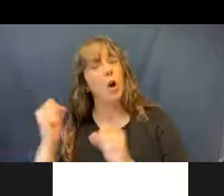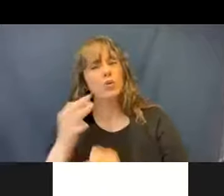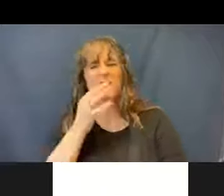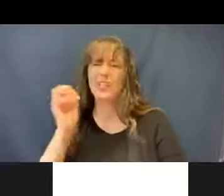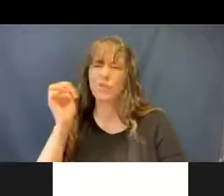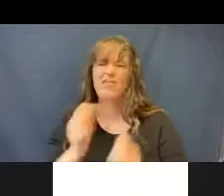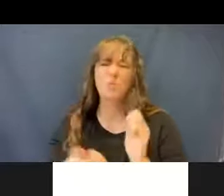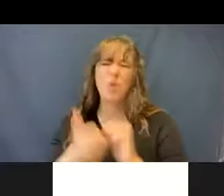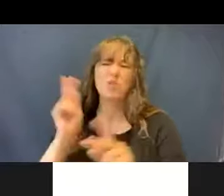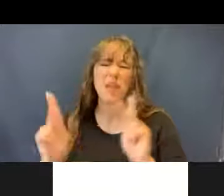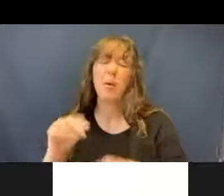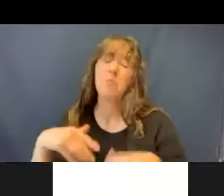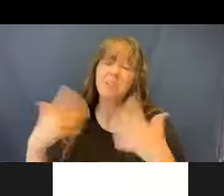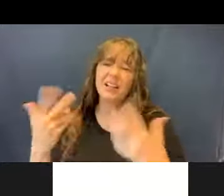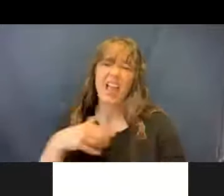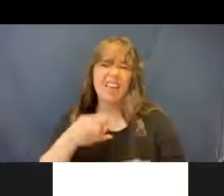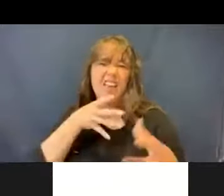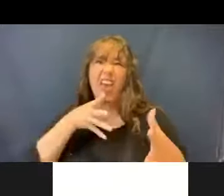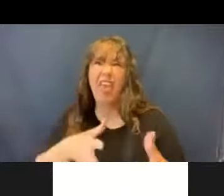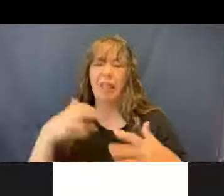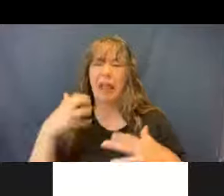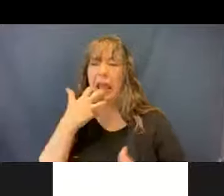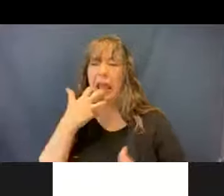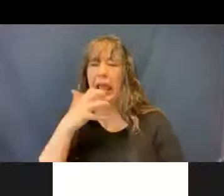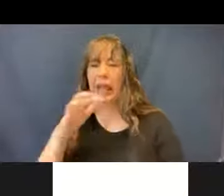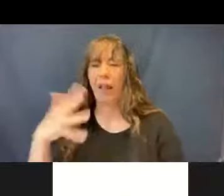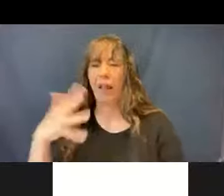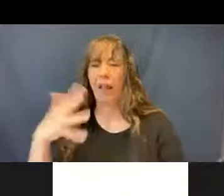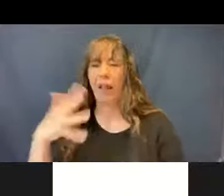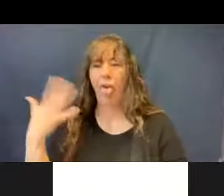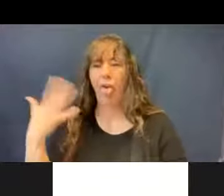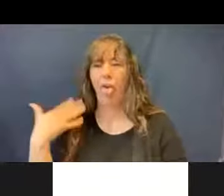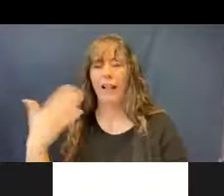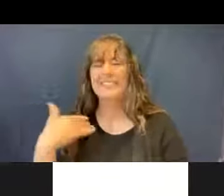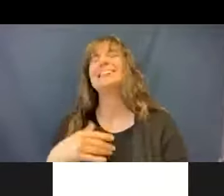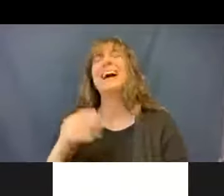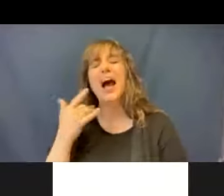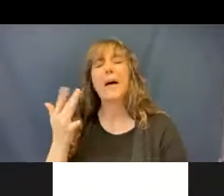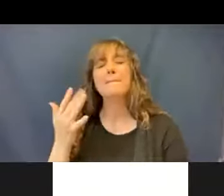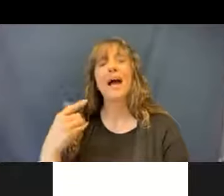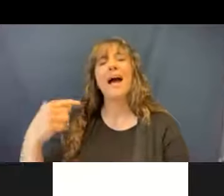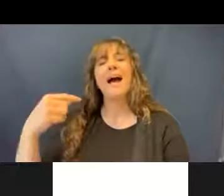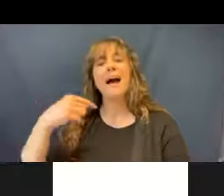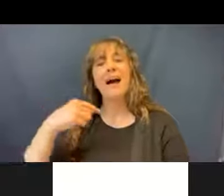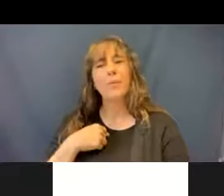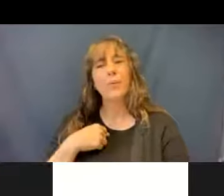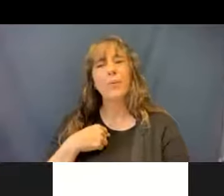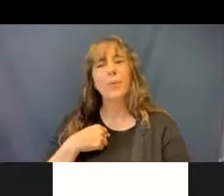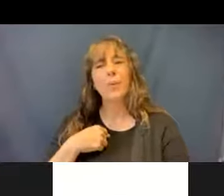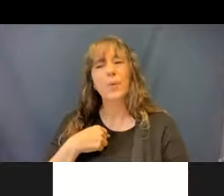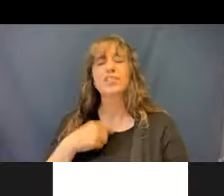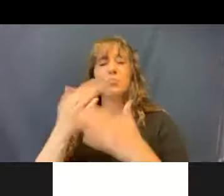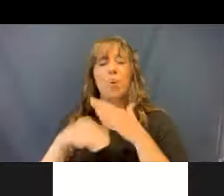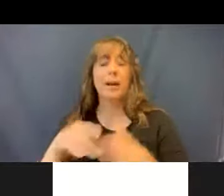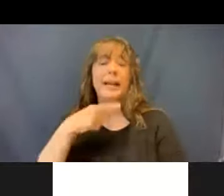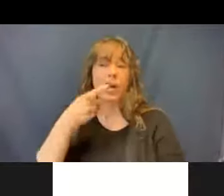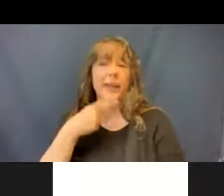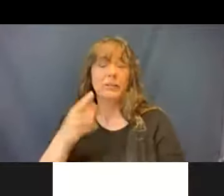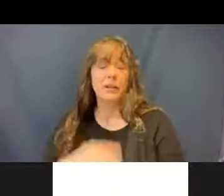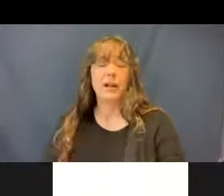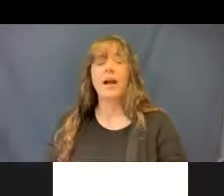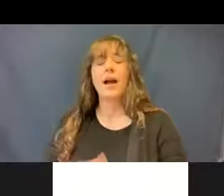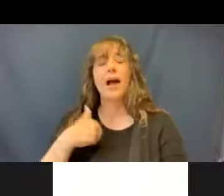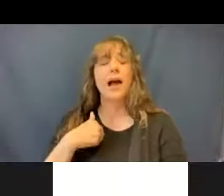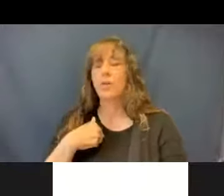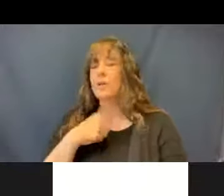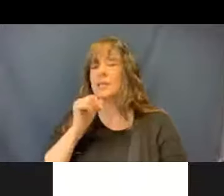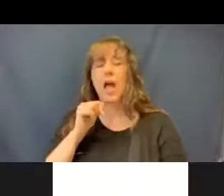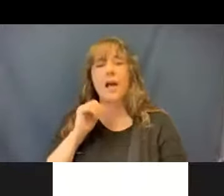but I hate the heat. I was born hearing. I wasn't diagnosed with my hearing disability